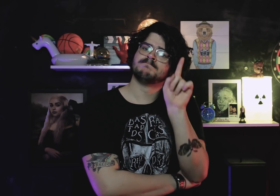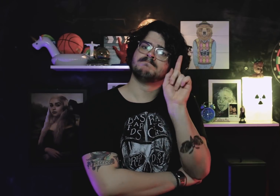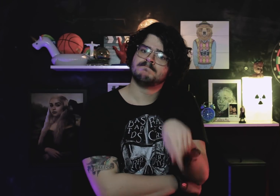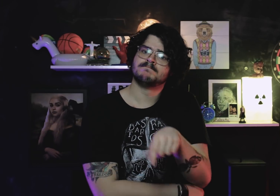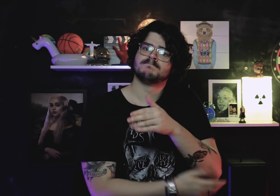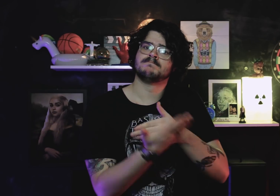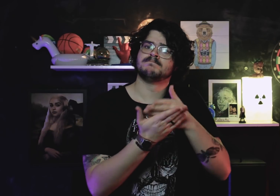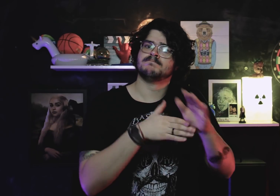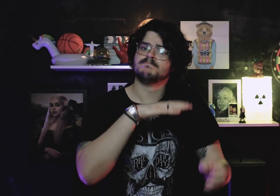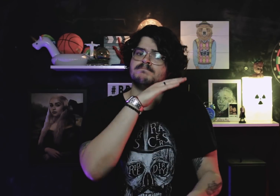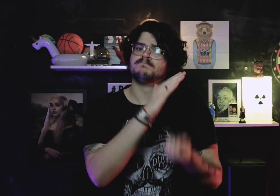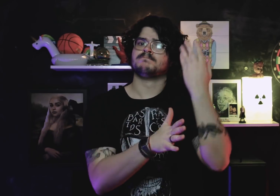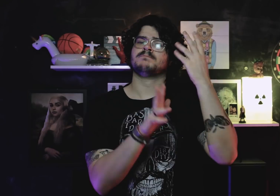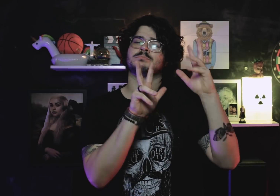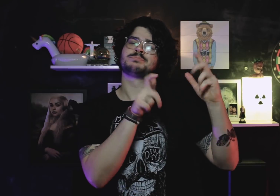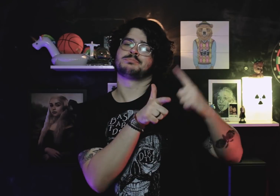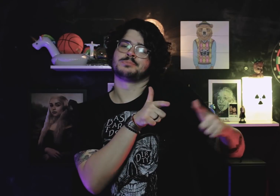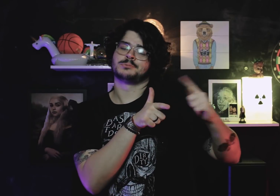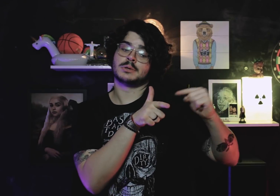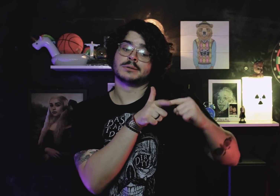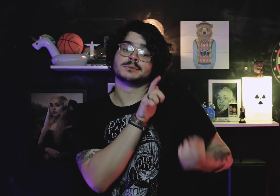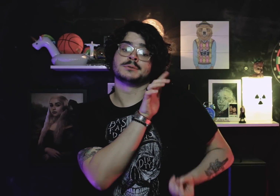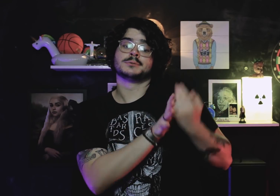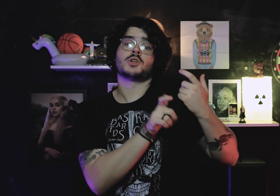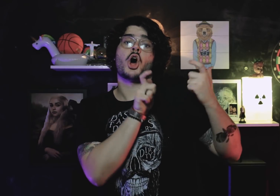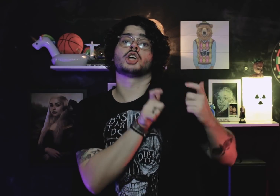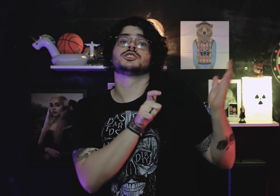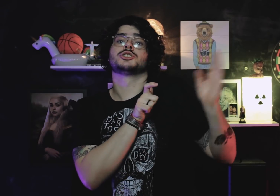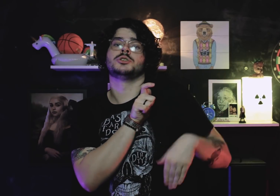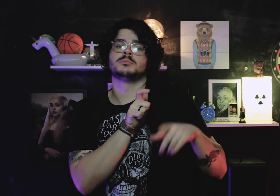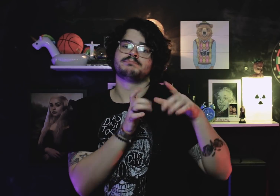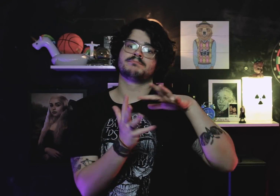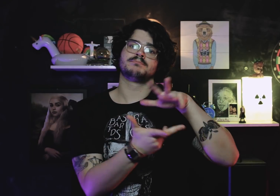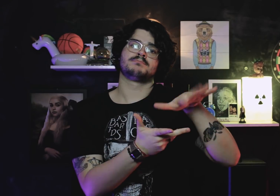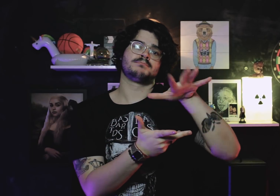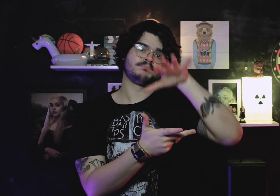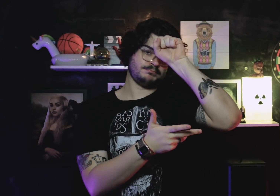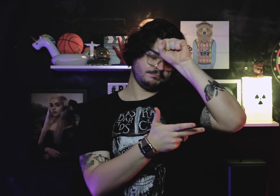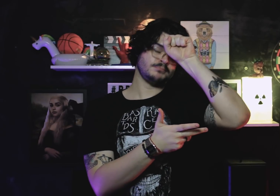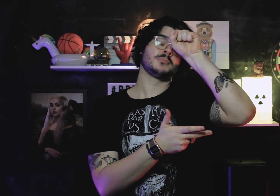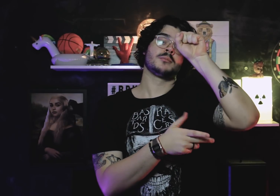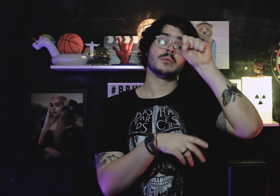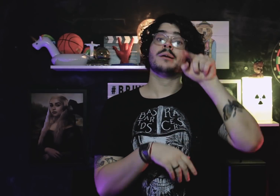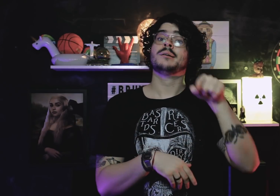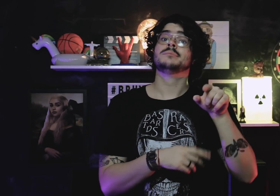the source of this "problem" was something supernatural,